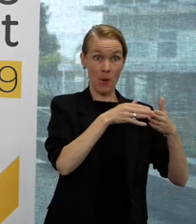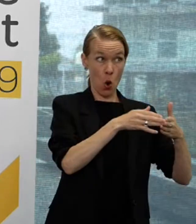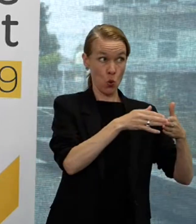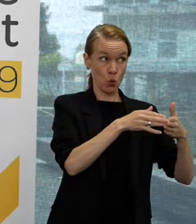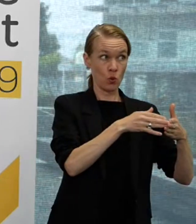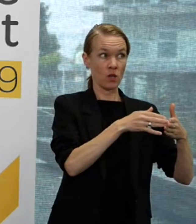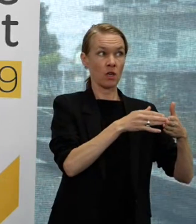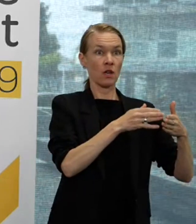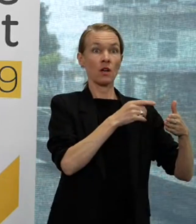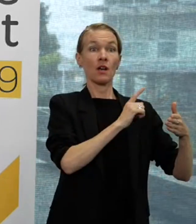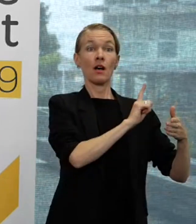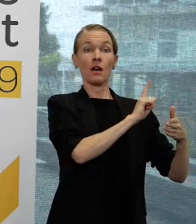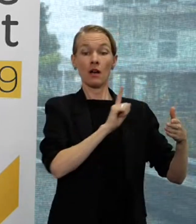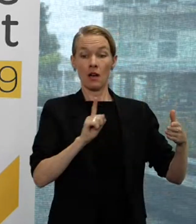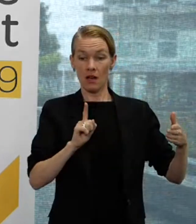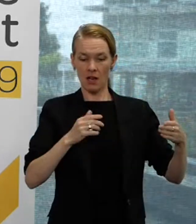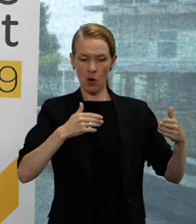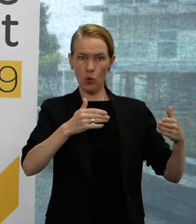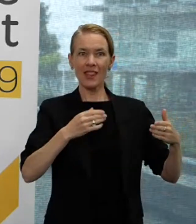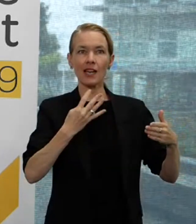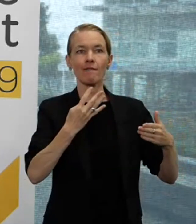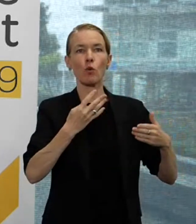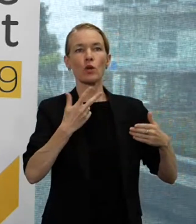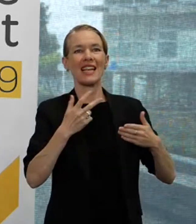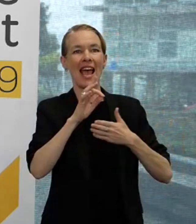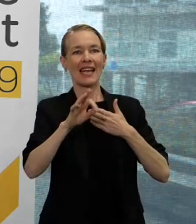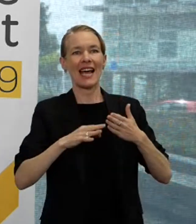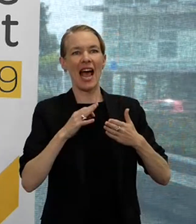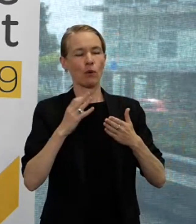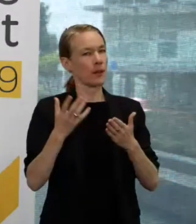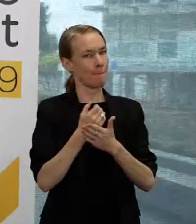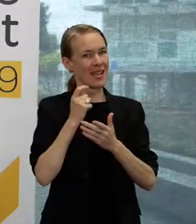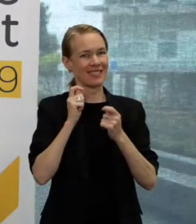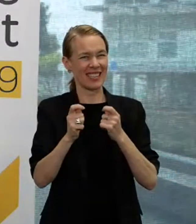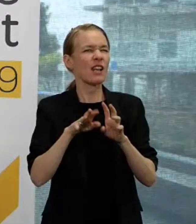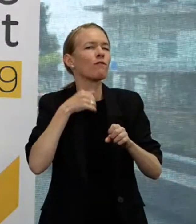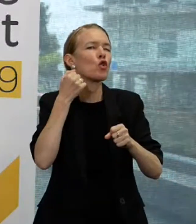look at all these opportunities to see how we might continue to strengthen the system.